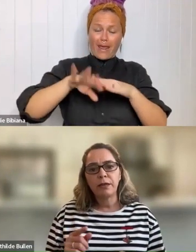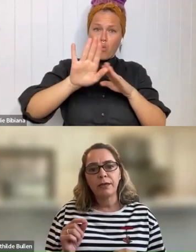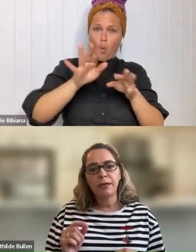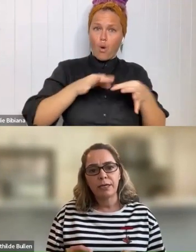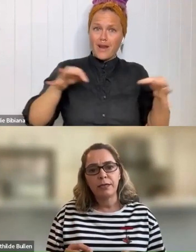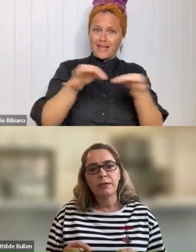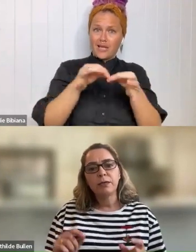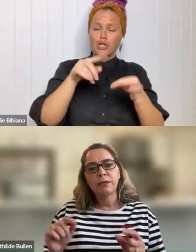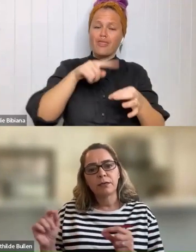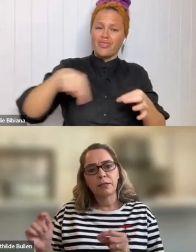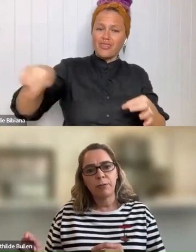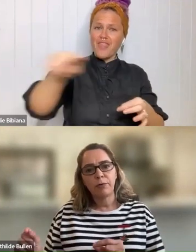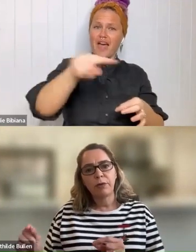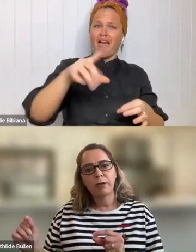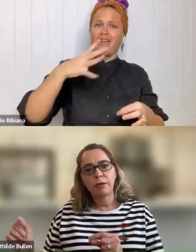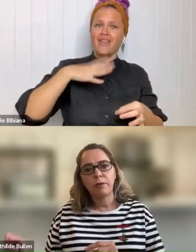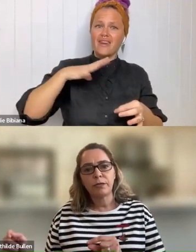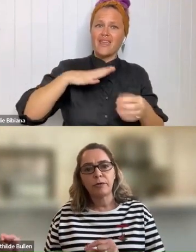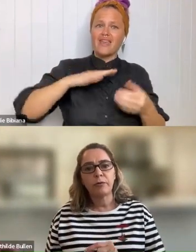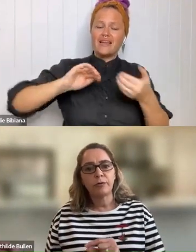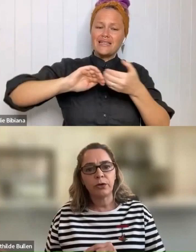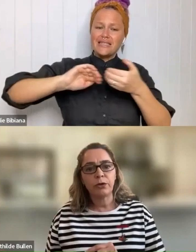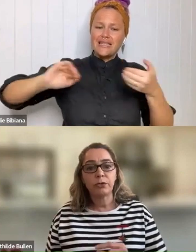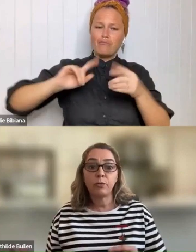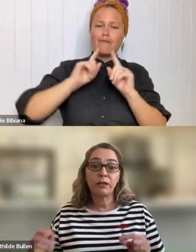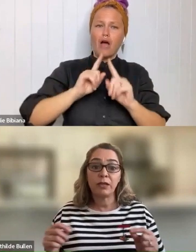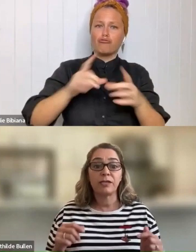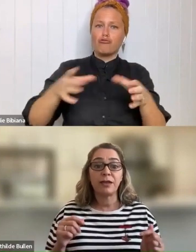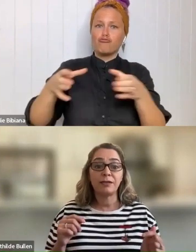they need a separate advisory group to go to when things get